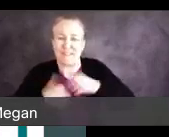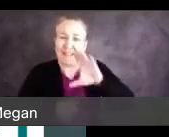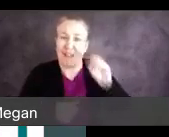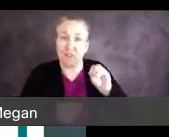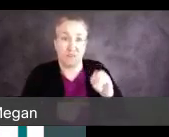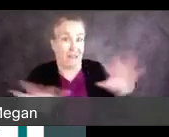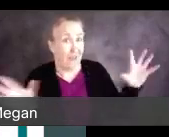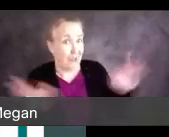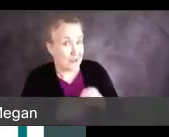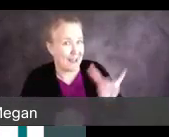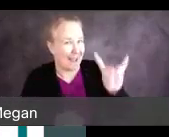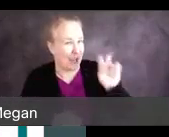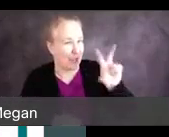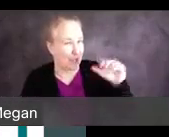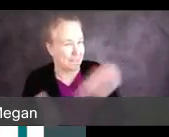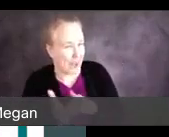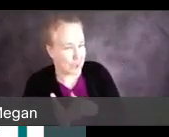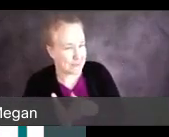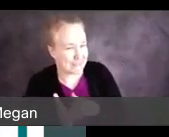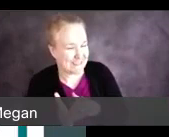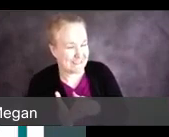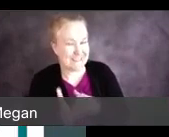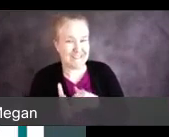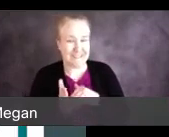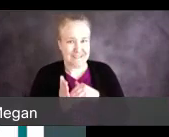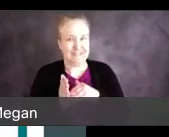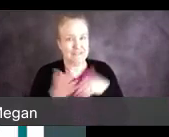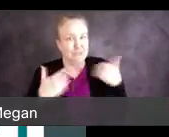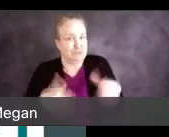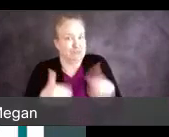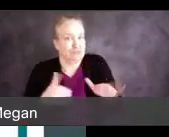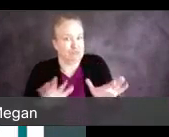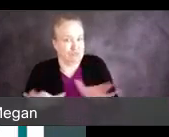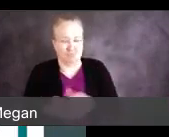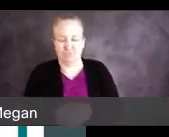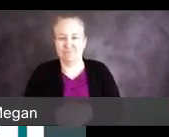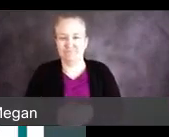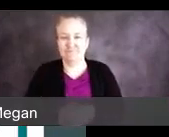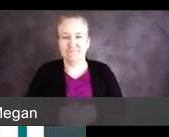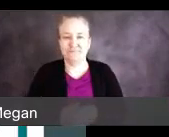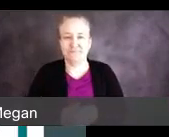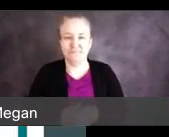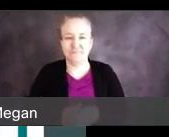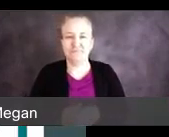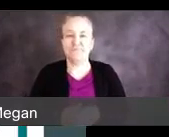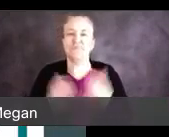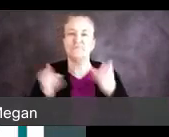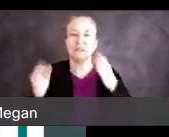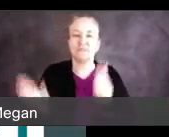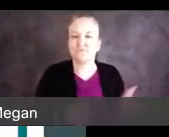Not quite there but we're certainly getting close. So let's move on to our date tested graph.